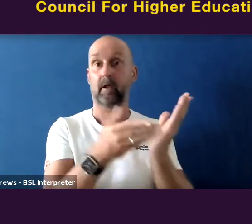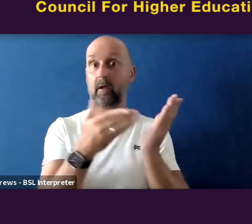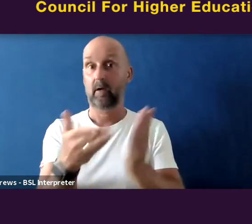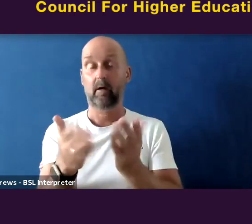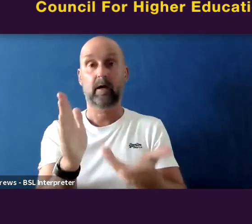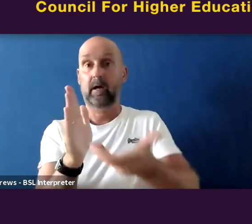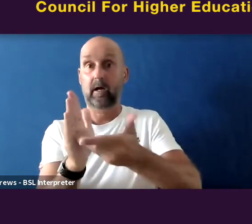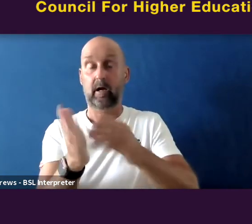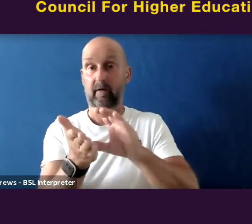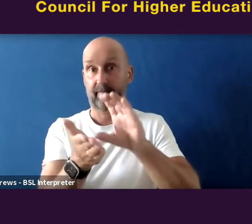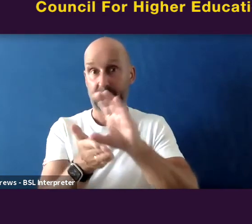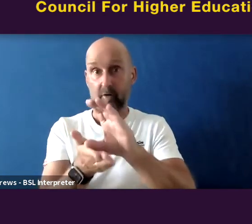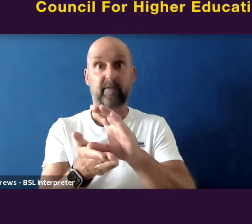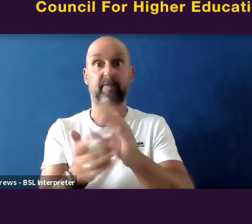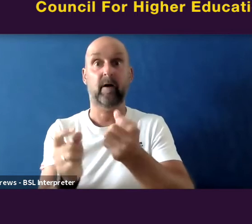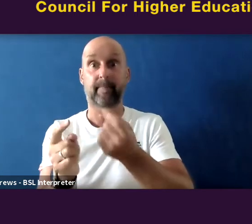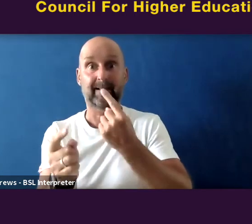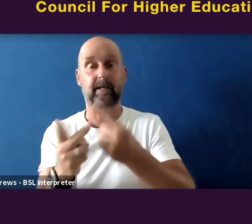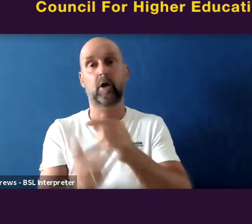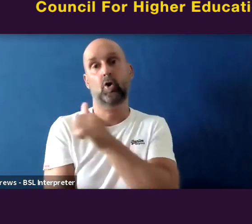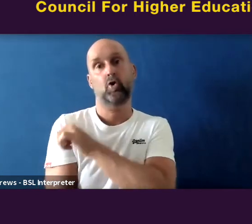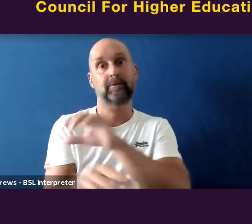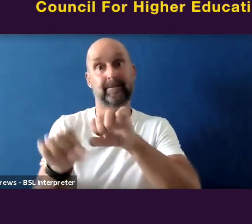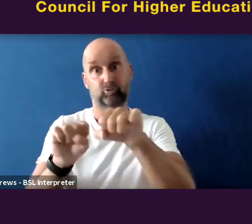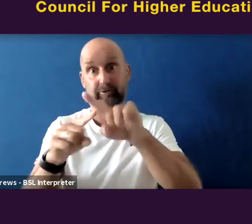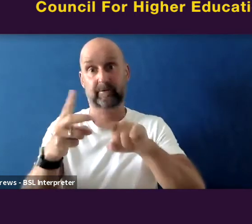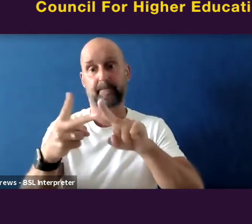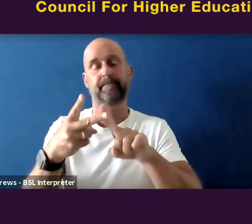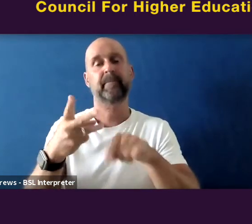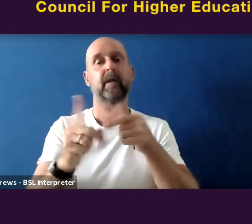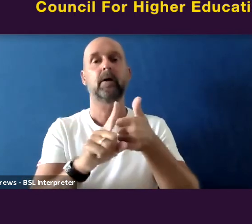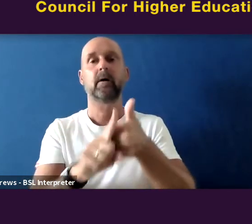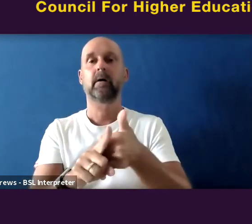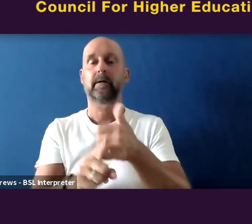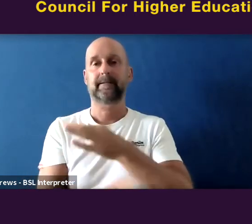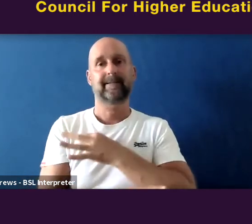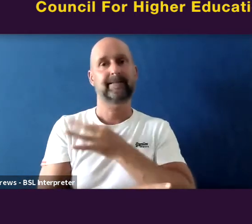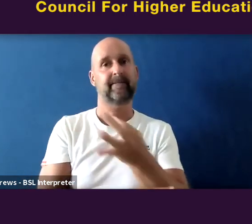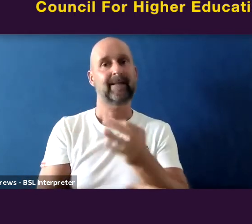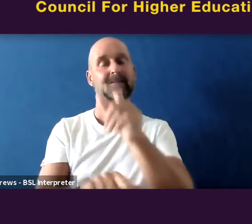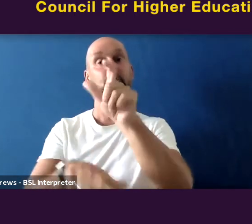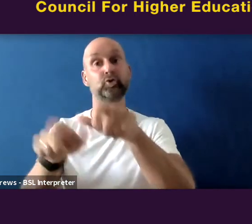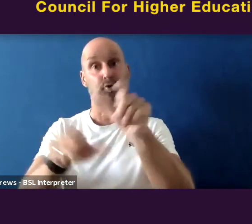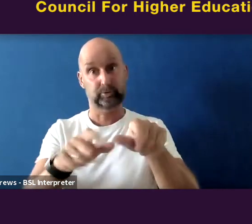funding for medicine and nursing degrees, supporting disadvantaged students, funding